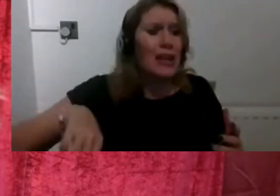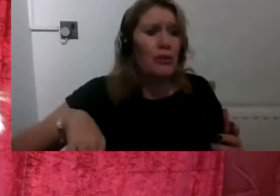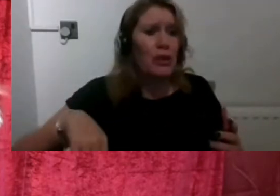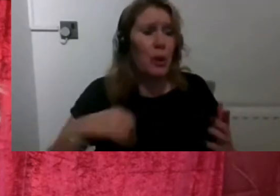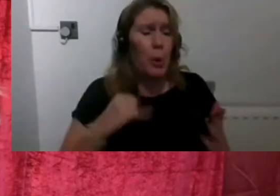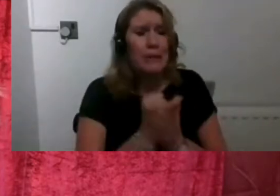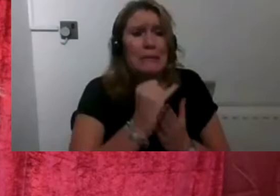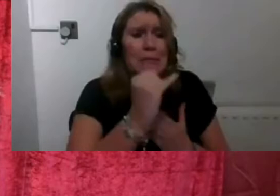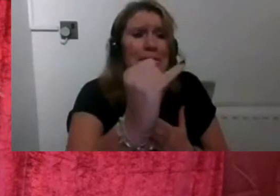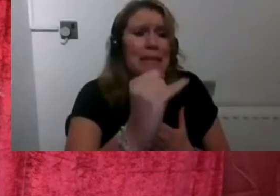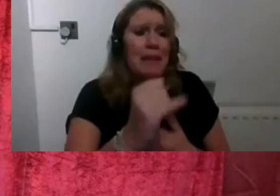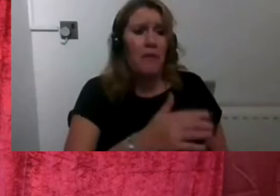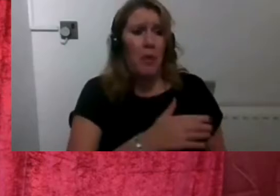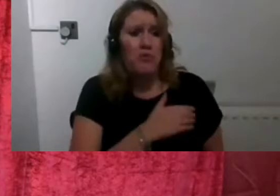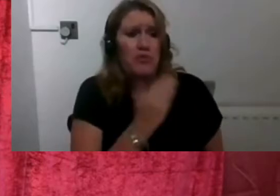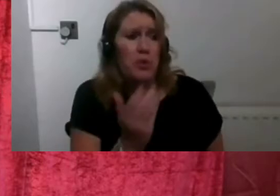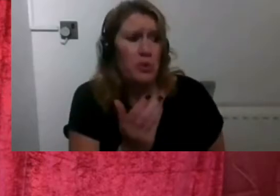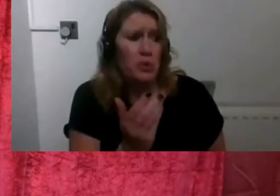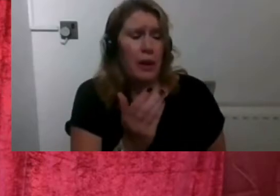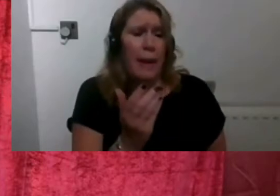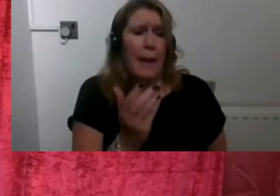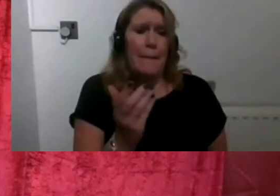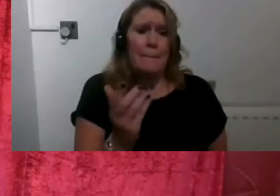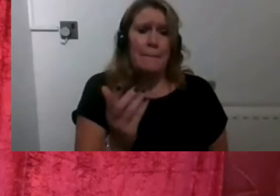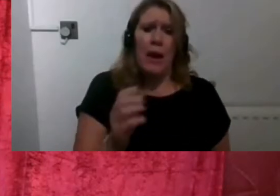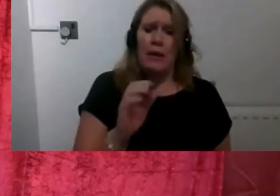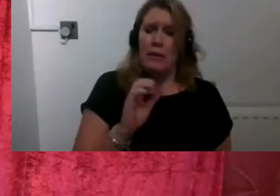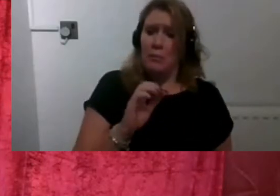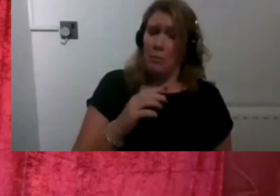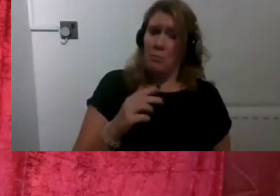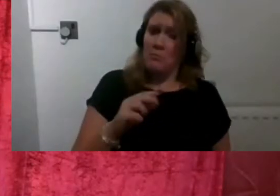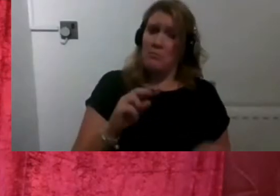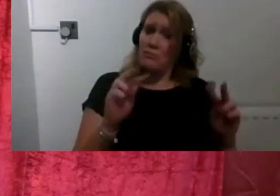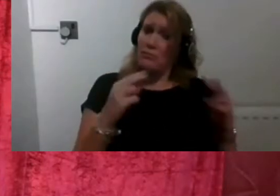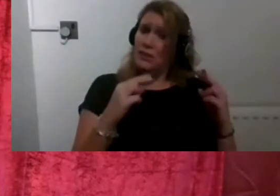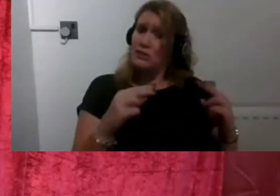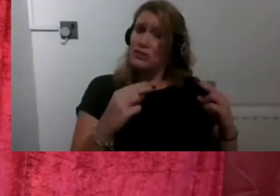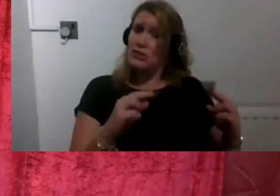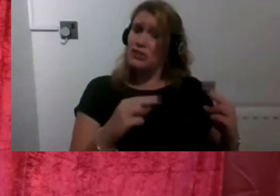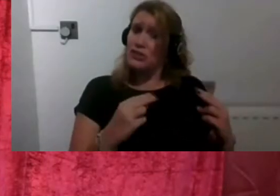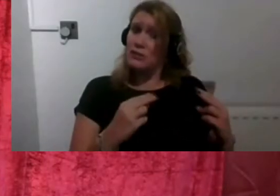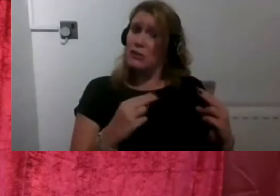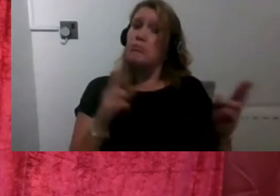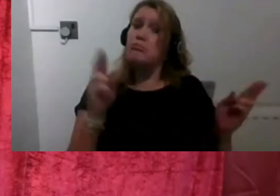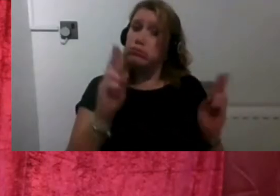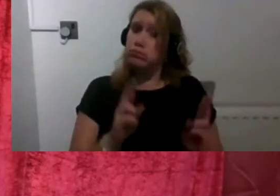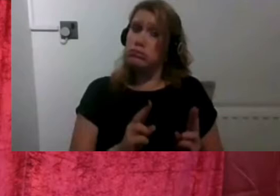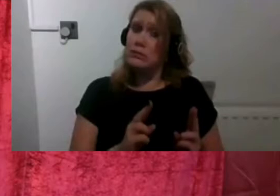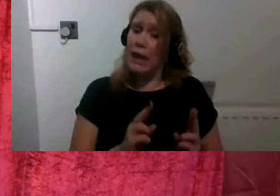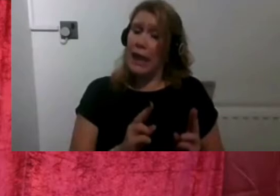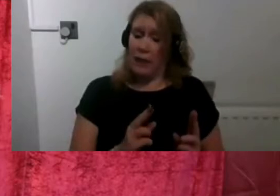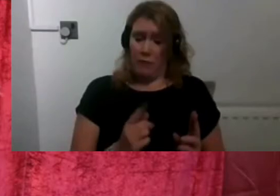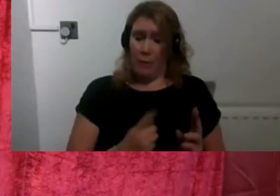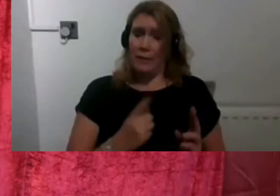Or dismissive or rude, but, I would probably attract less attention If I could walk down the street in the nude